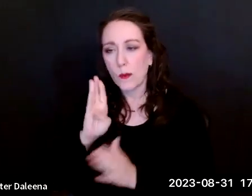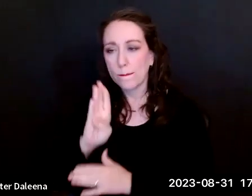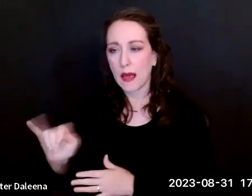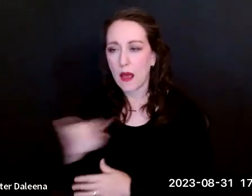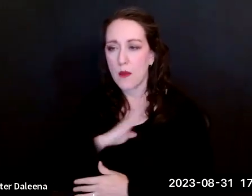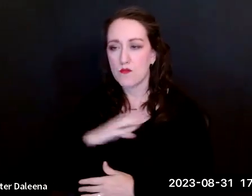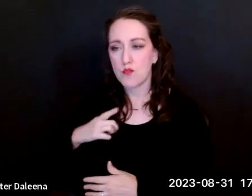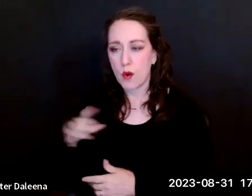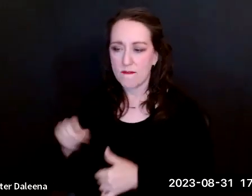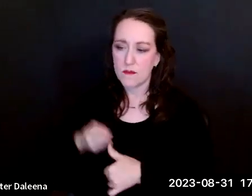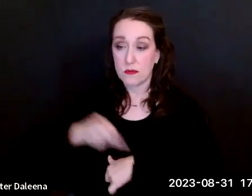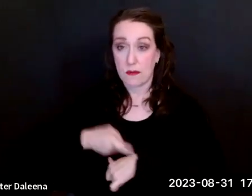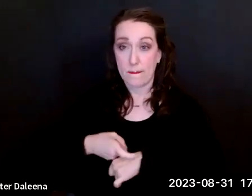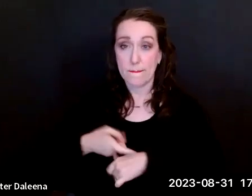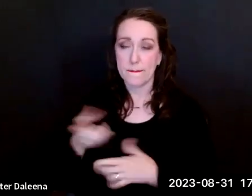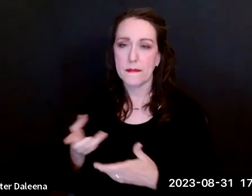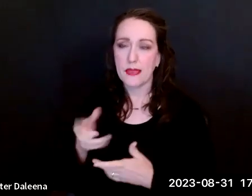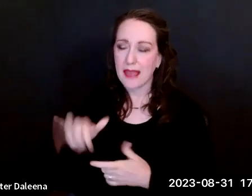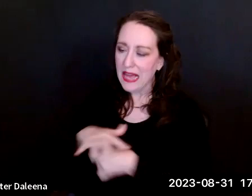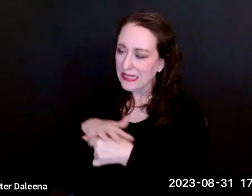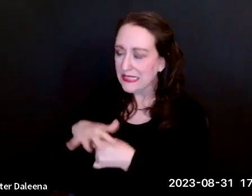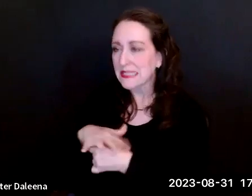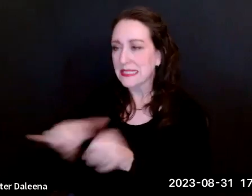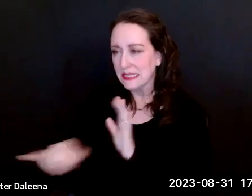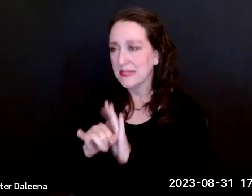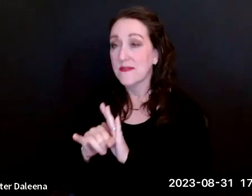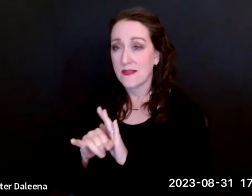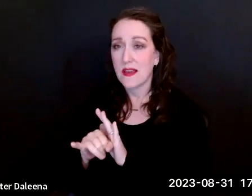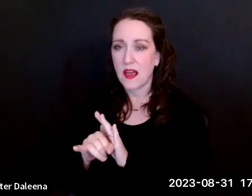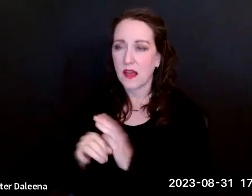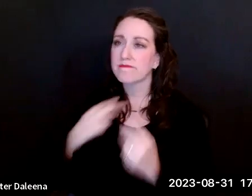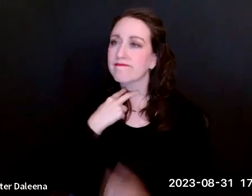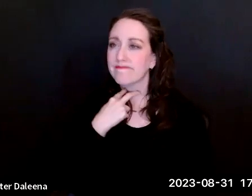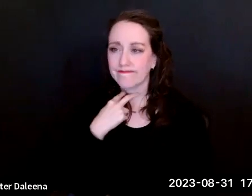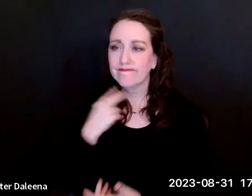um for the first time which was a an area where we had identified a clog so there's a lot of